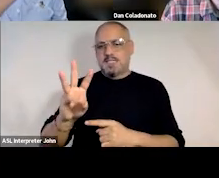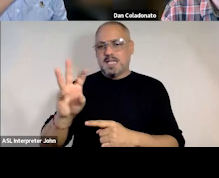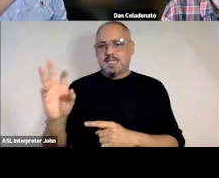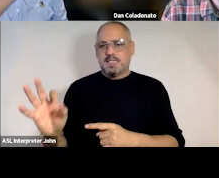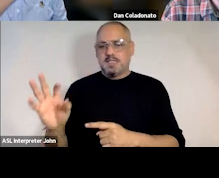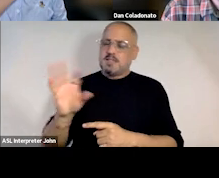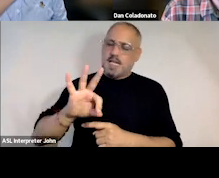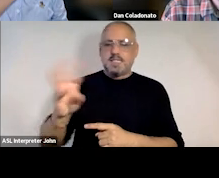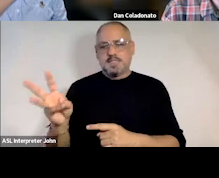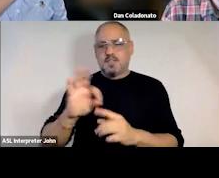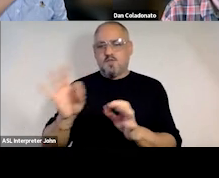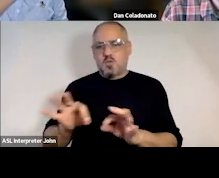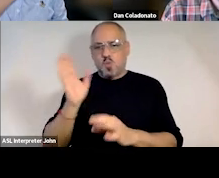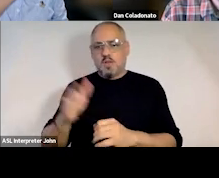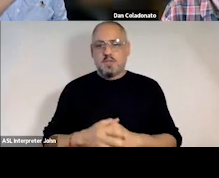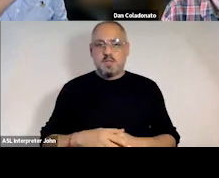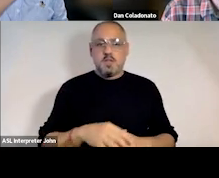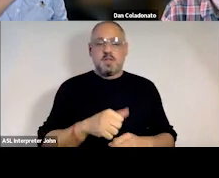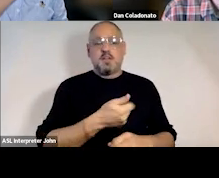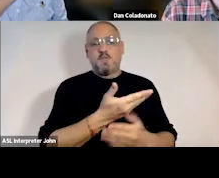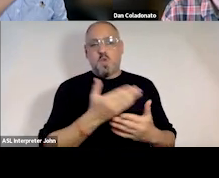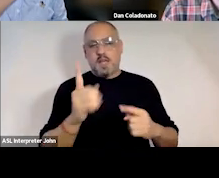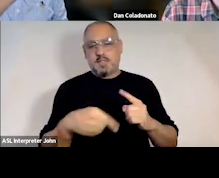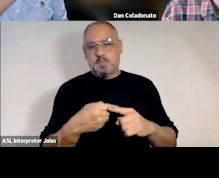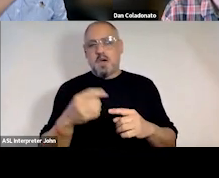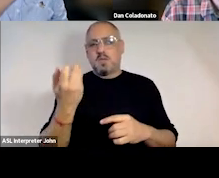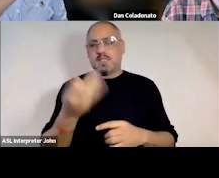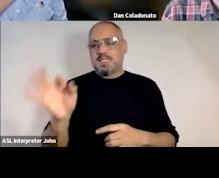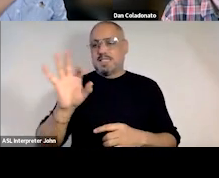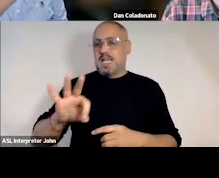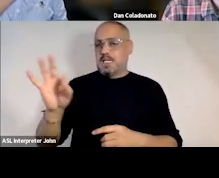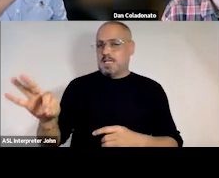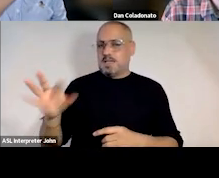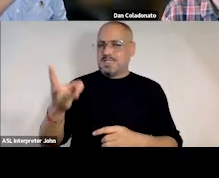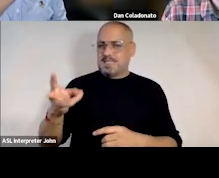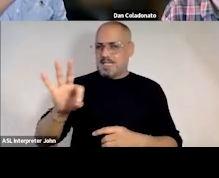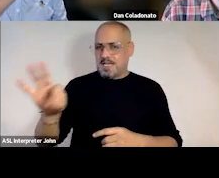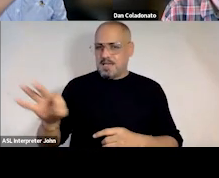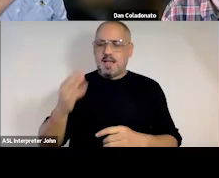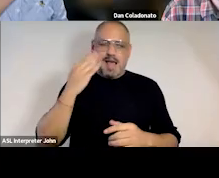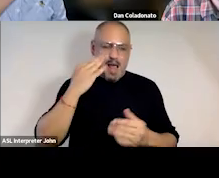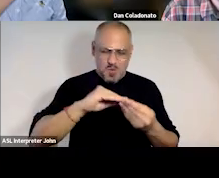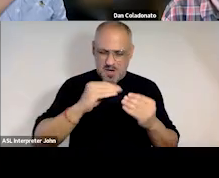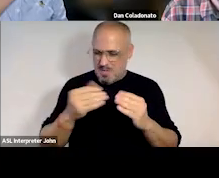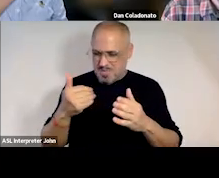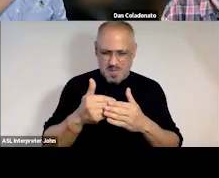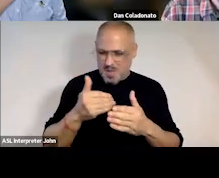but just a couple other things to note about the 1699. I know this gets confusing because the numbers are so close to each other,